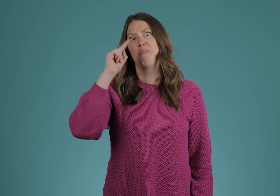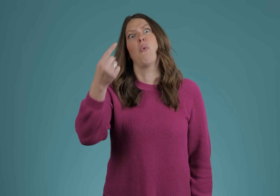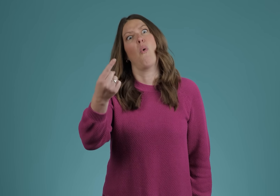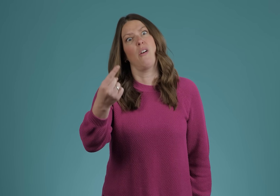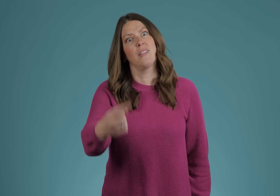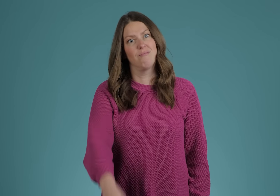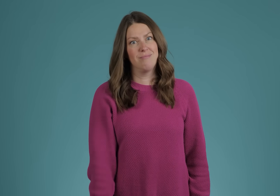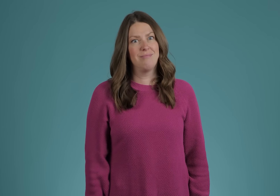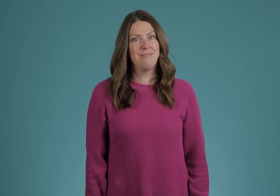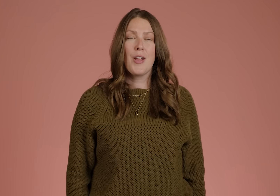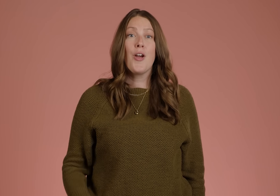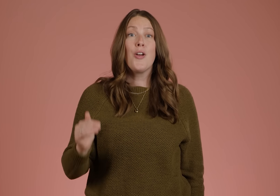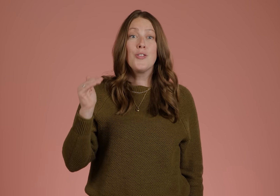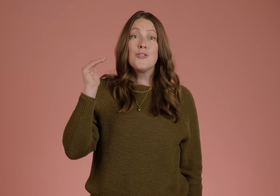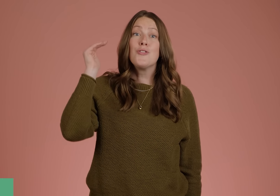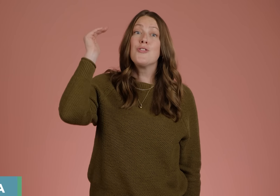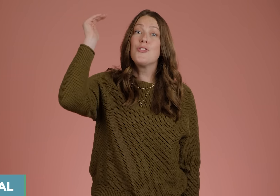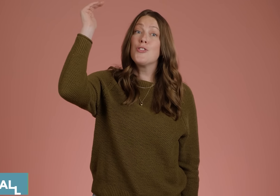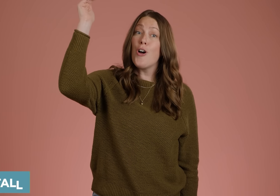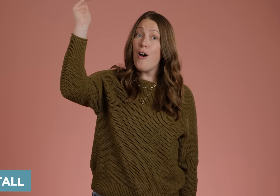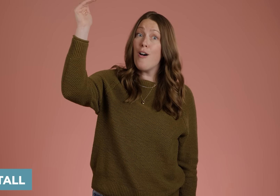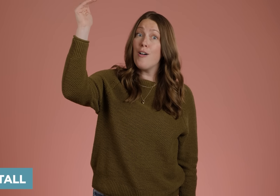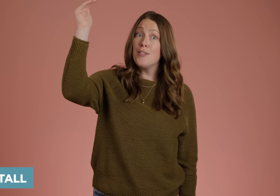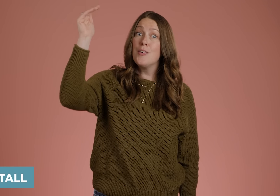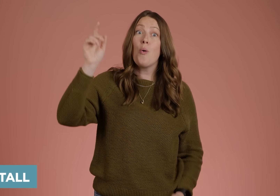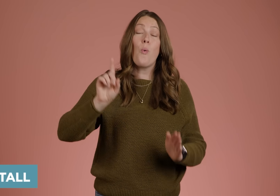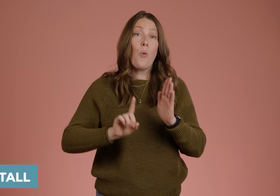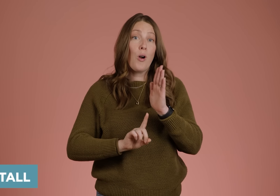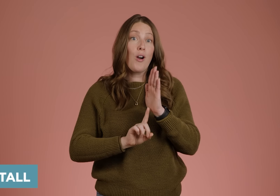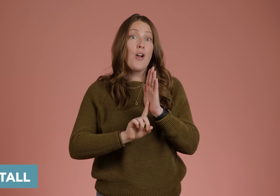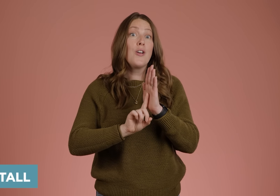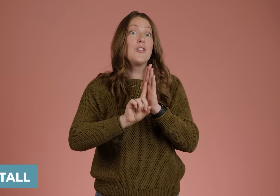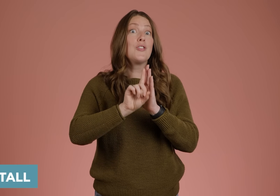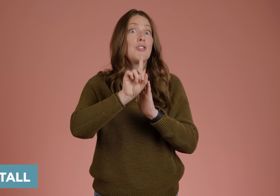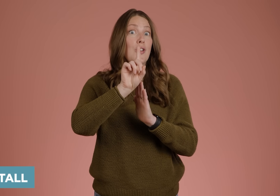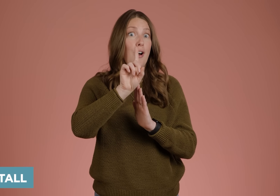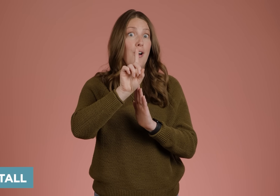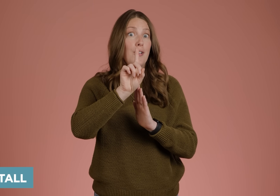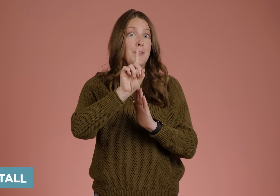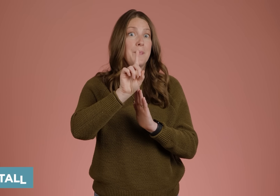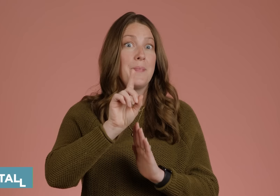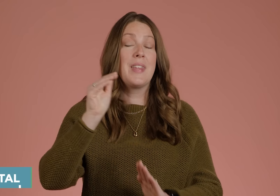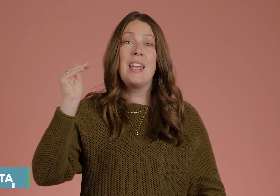Bored Tall or tall